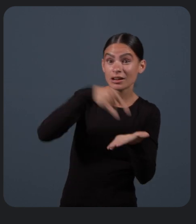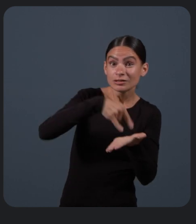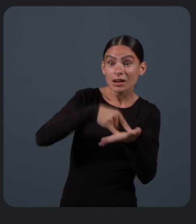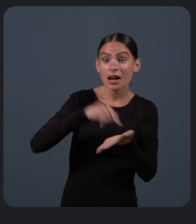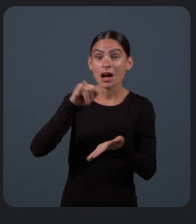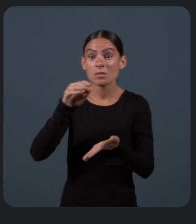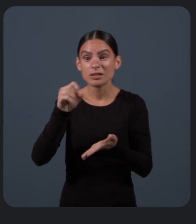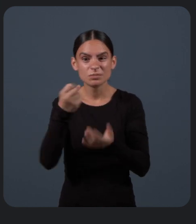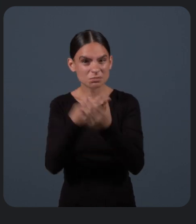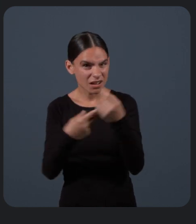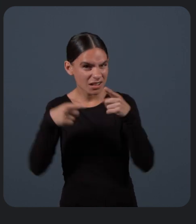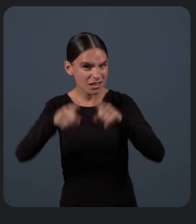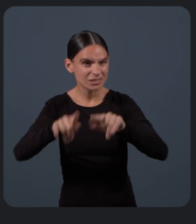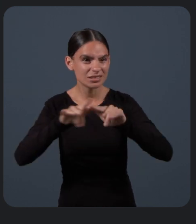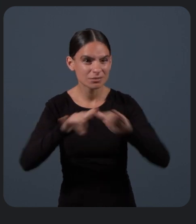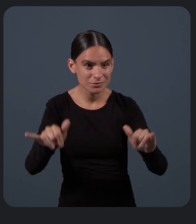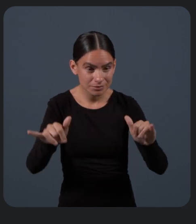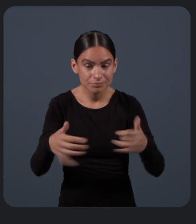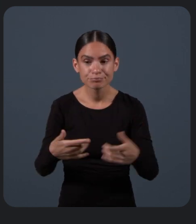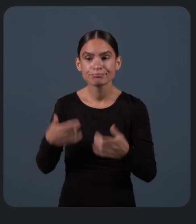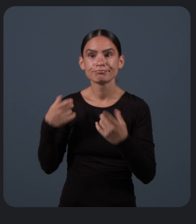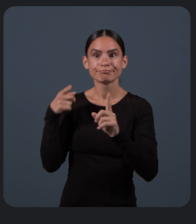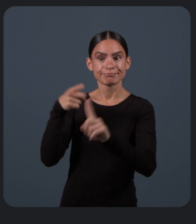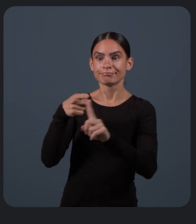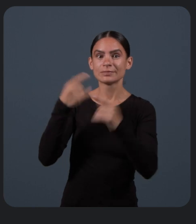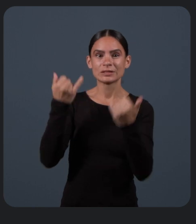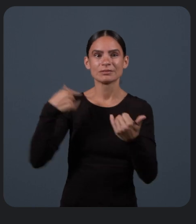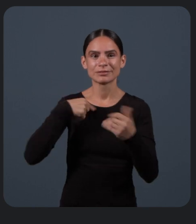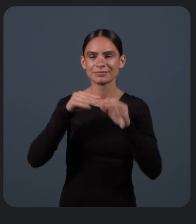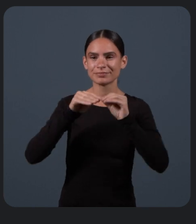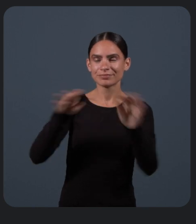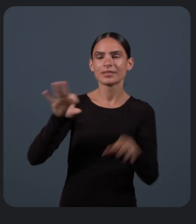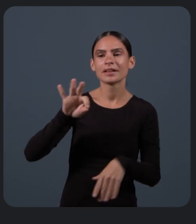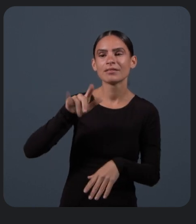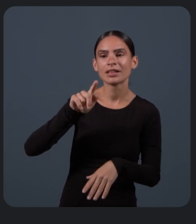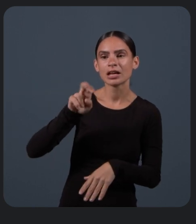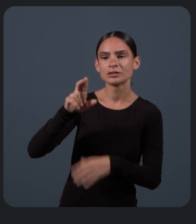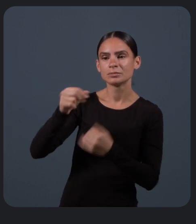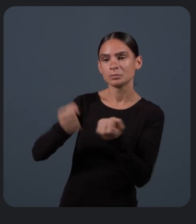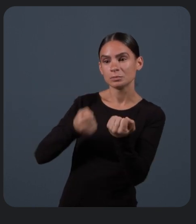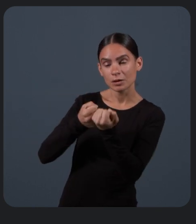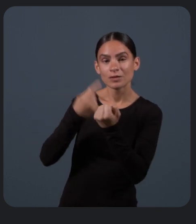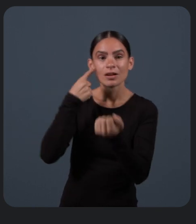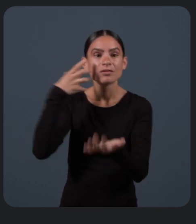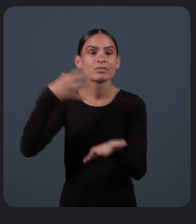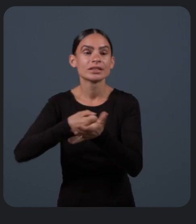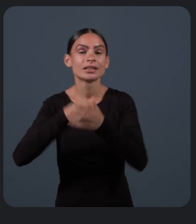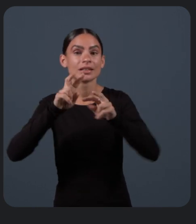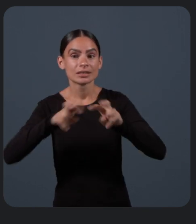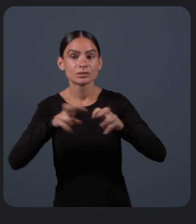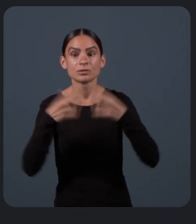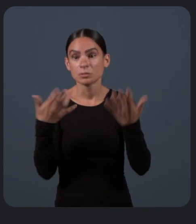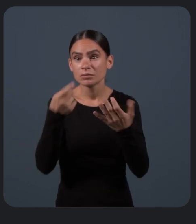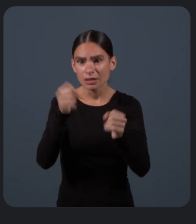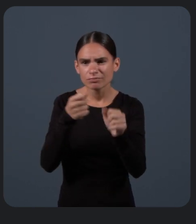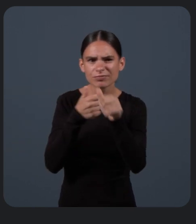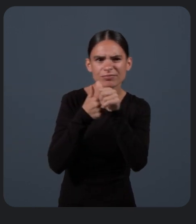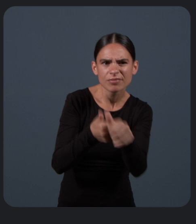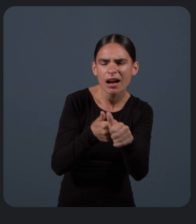In particular, today, we are releasing Flutter support for Crashlytics. So now you can track fatal and informational errors